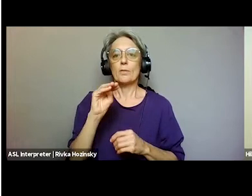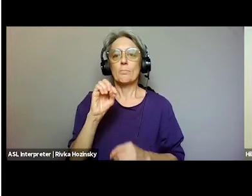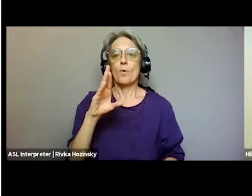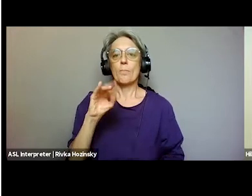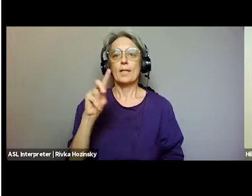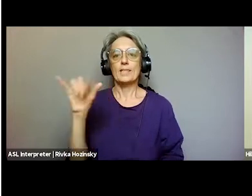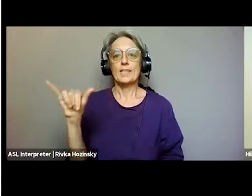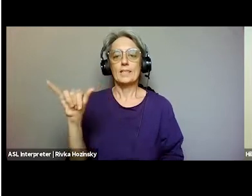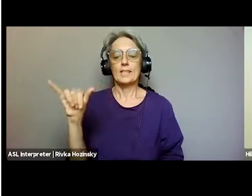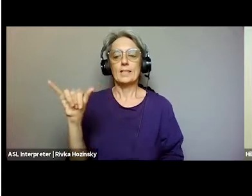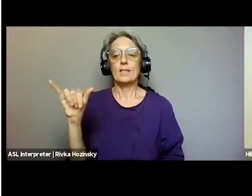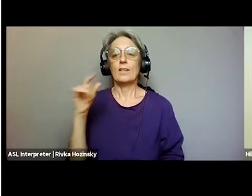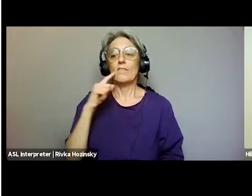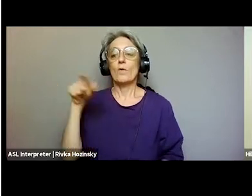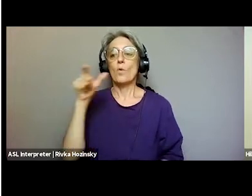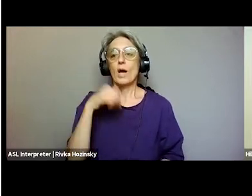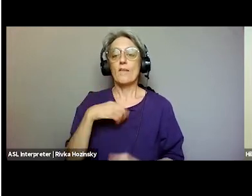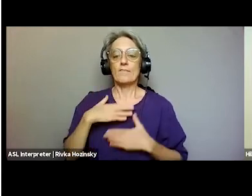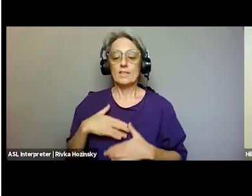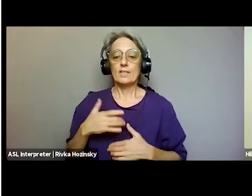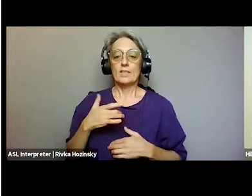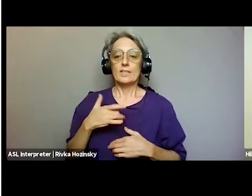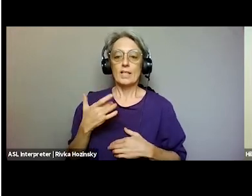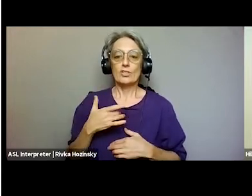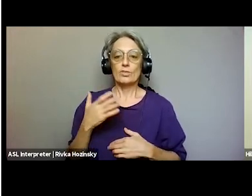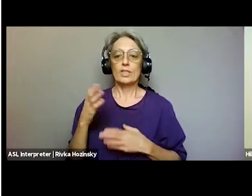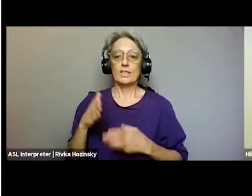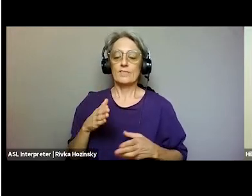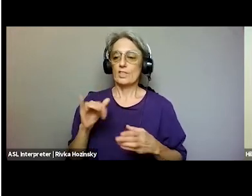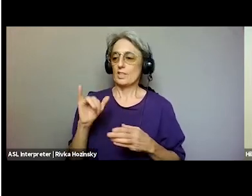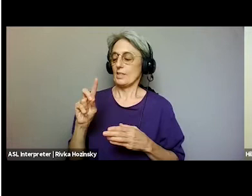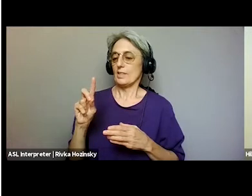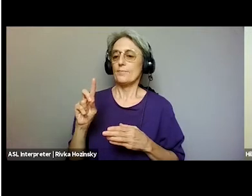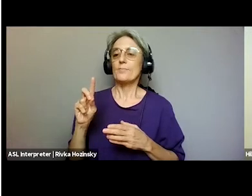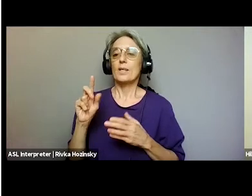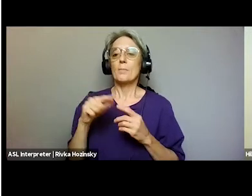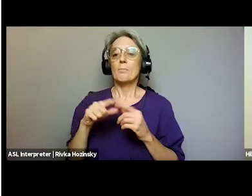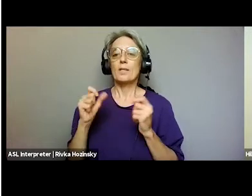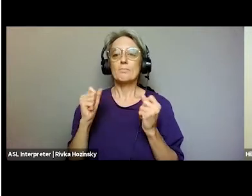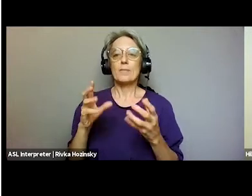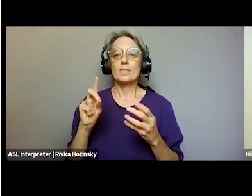physical sensory intellectual and developmental as well as multiple disabilities in the postpartum